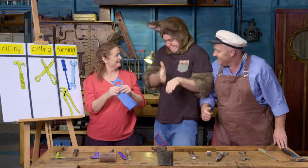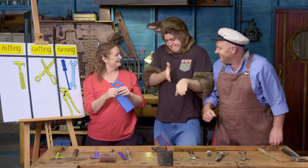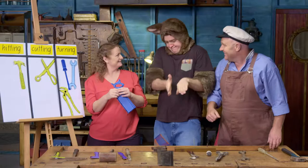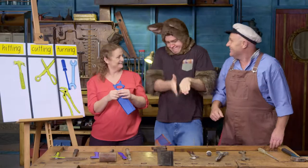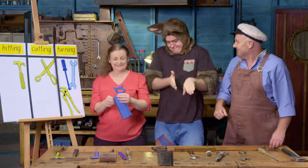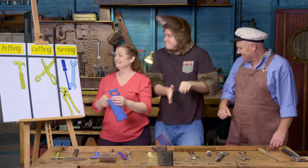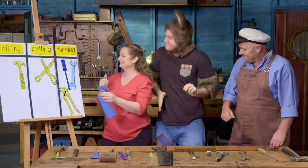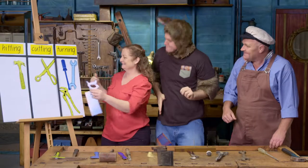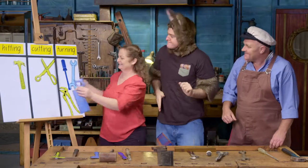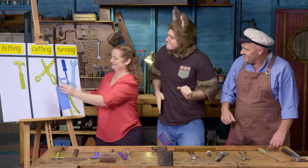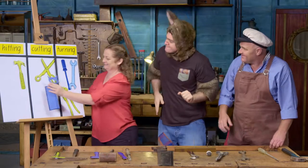Sally, cutting.